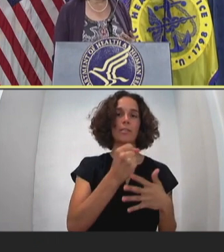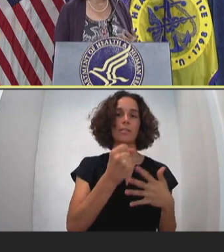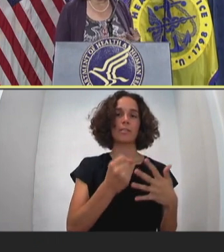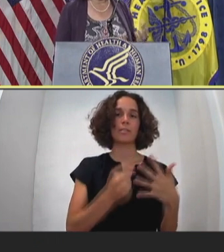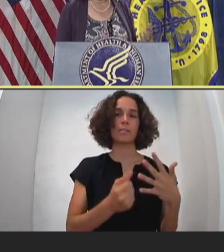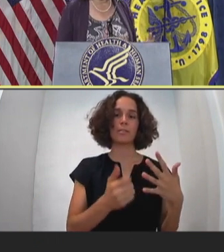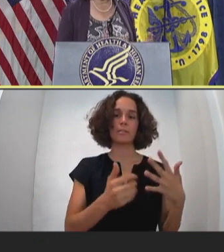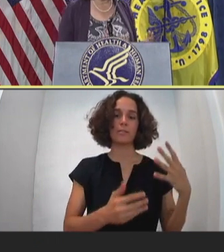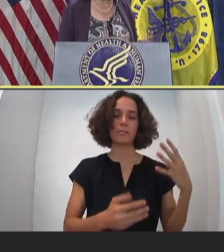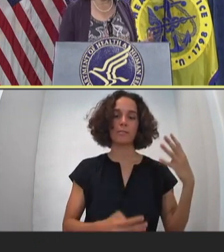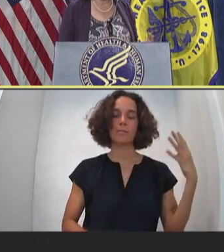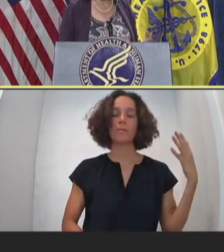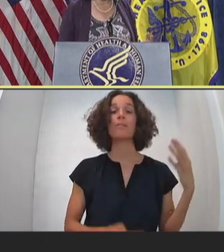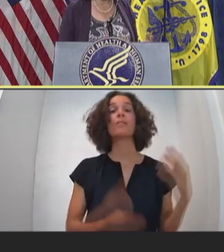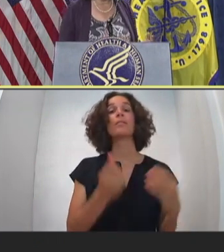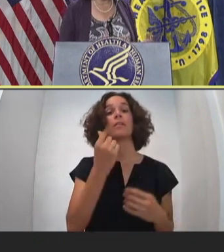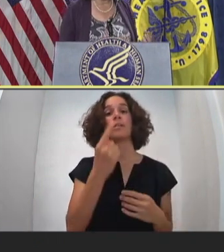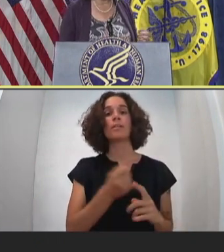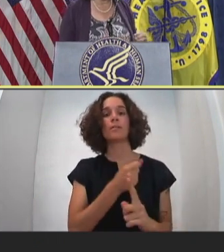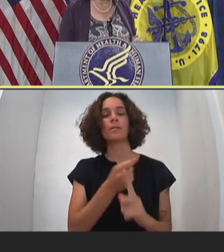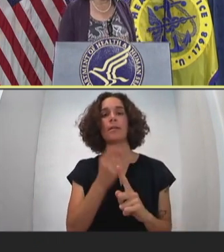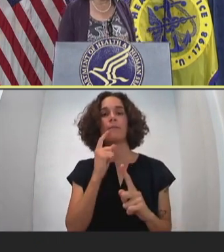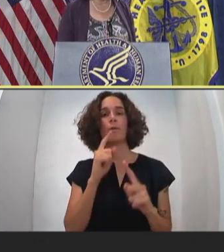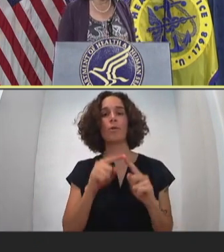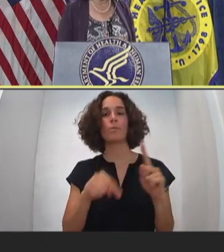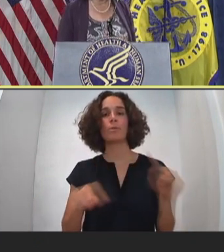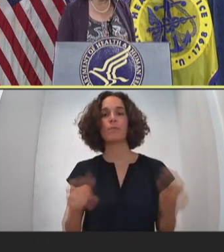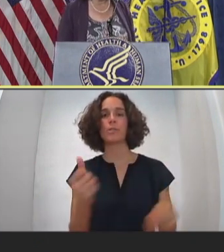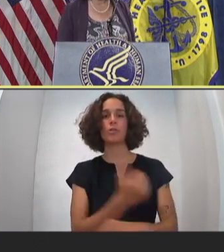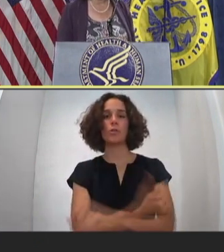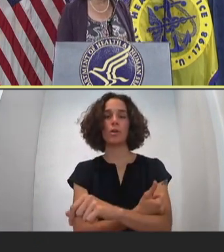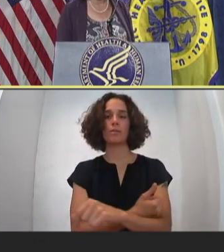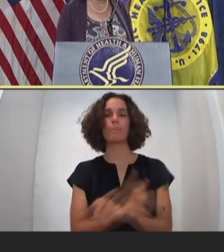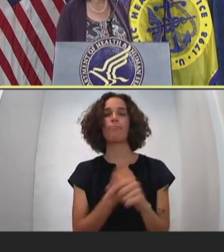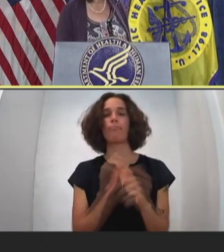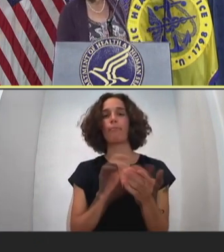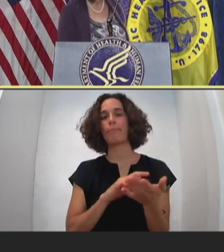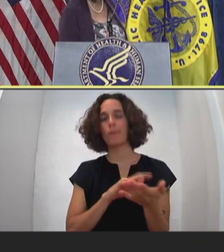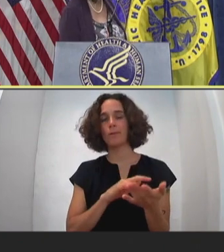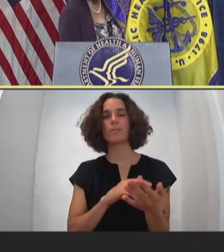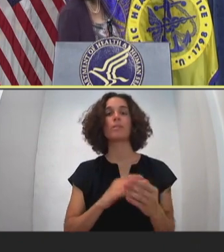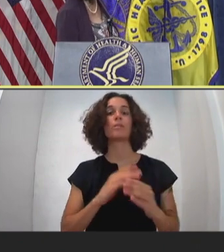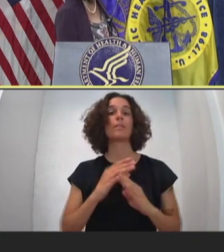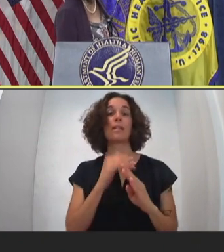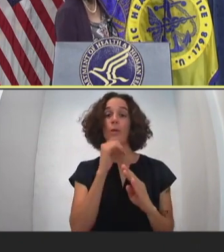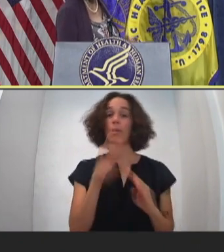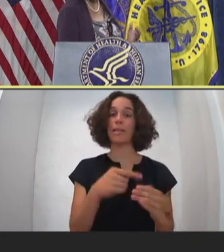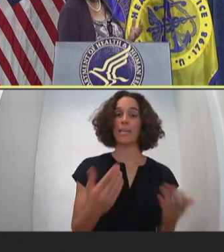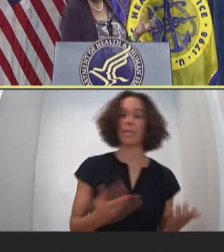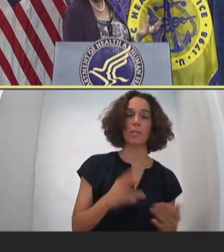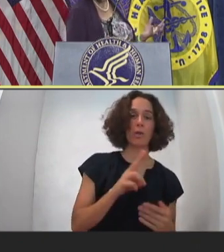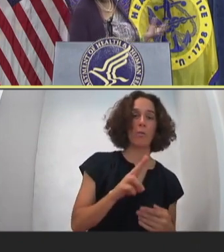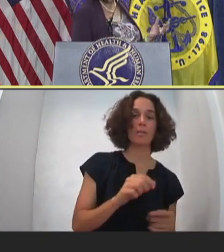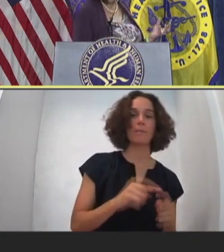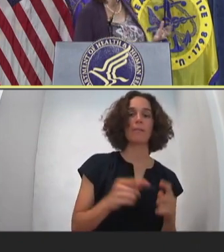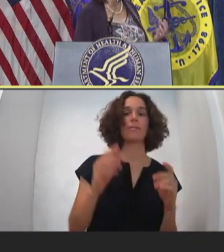on multi drug resistance, not only here in the U.S., but globally. Resource planning,